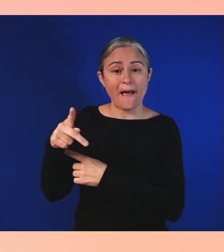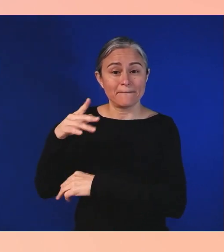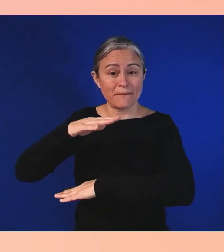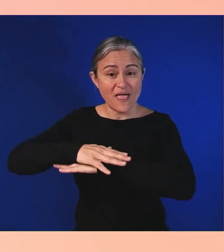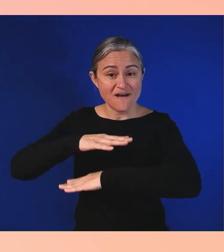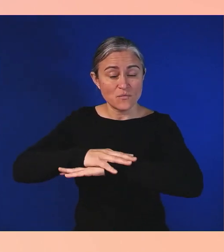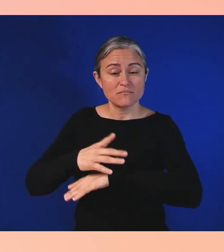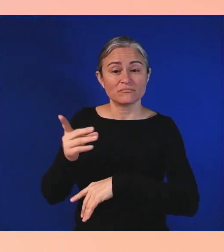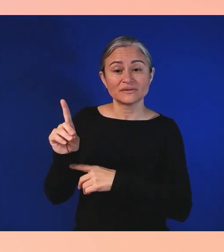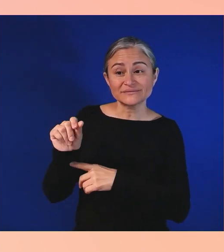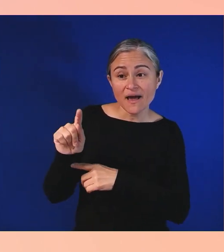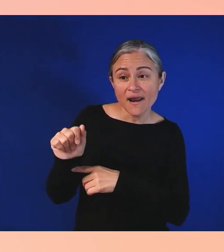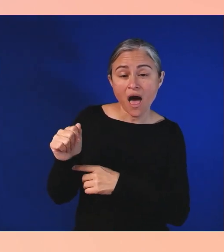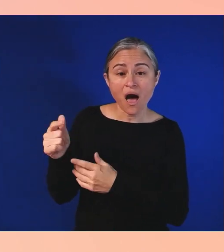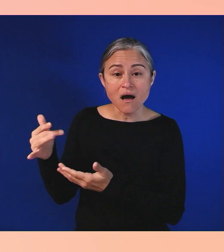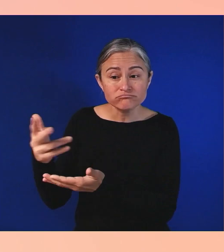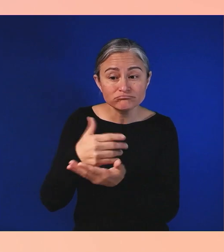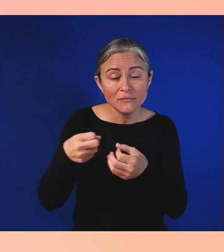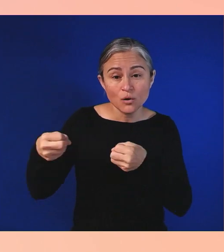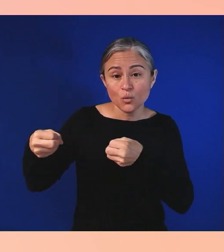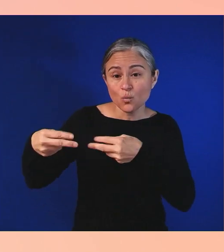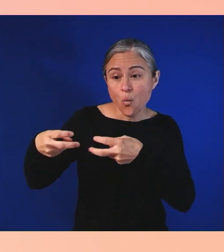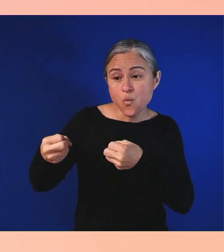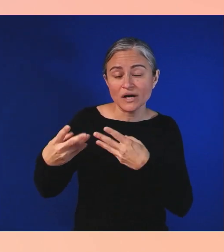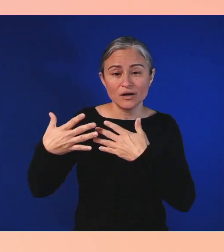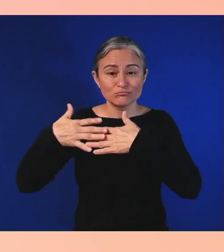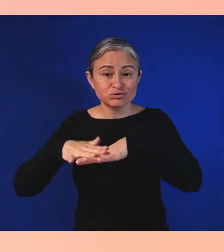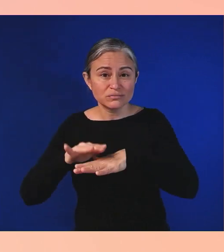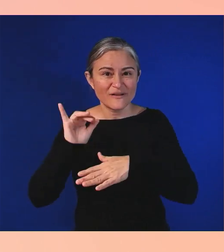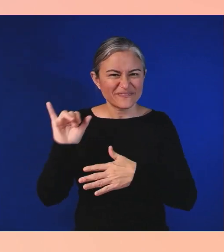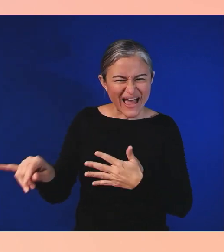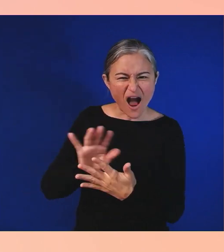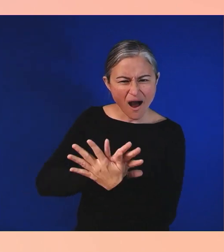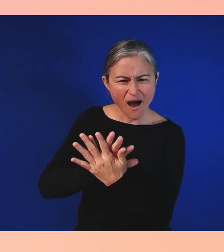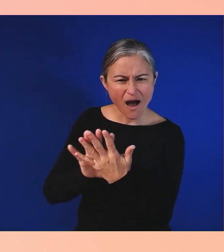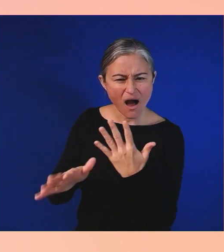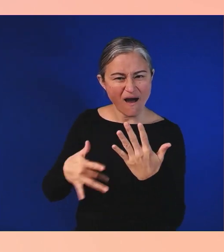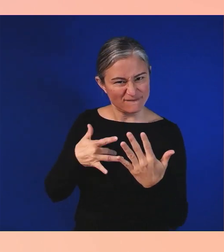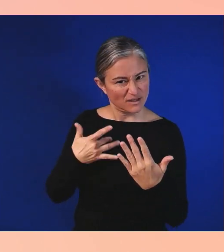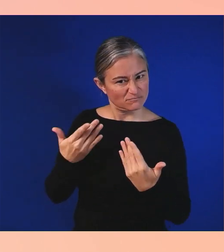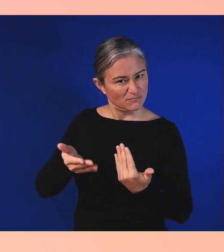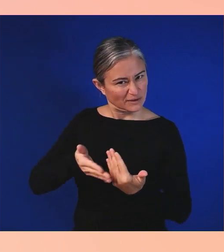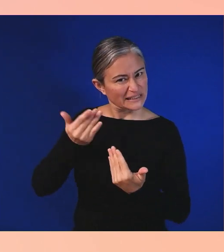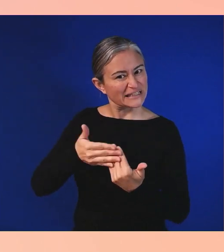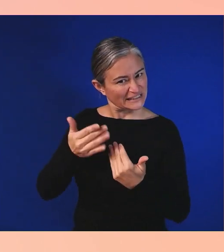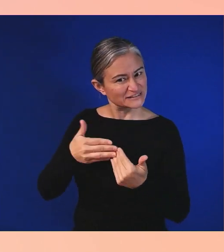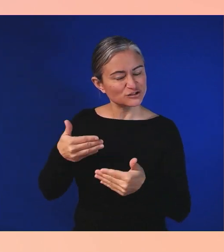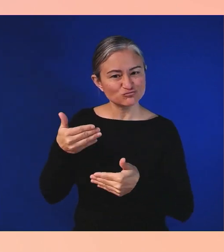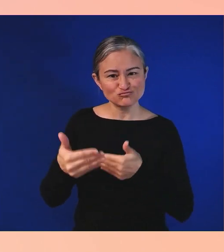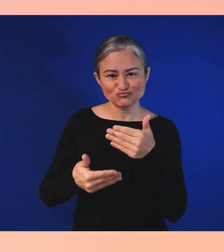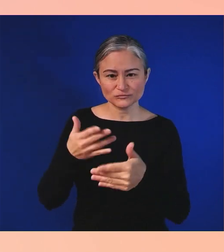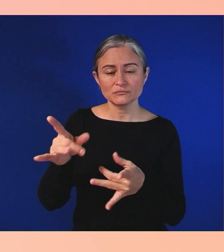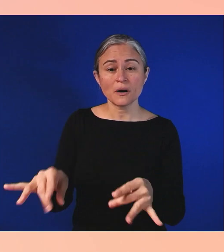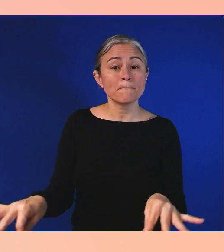ensured that it is inclusive. The Power Apps has various accessibility features in-built